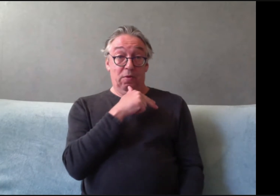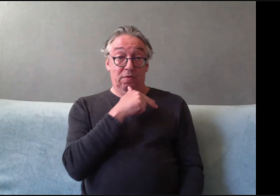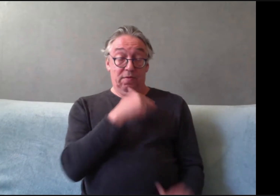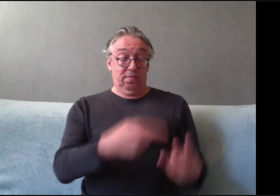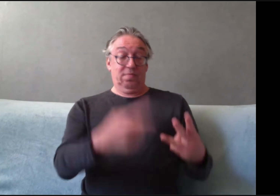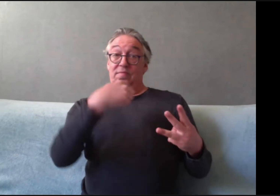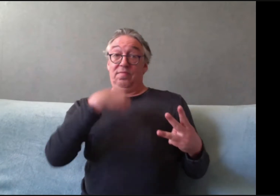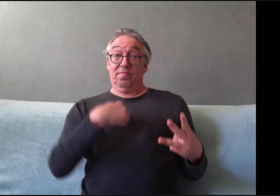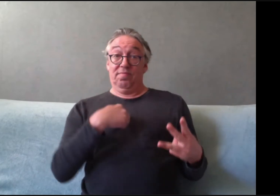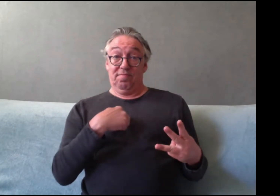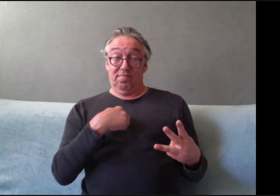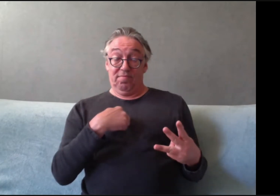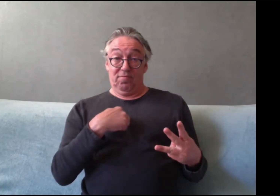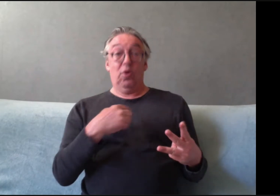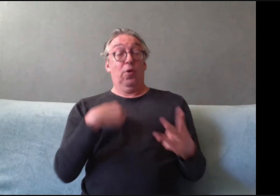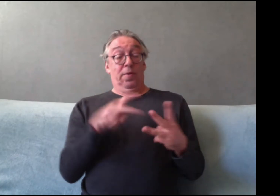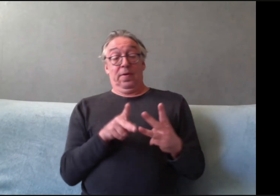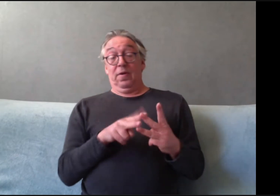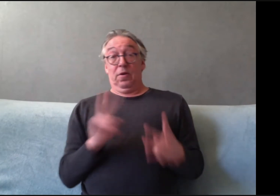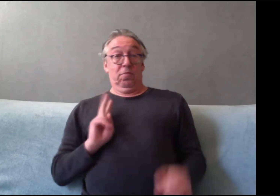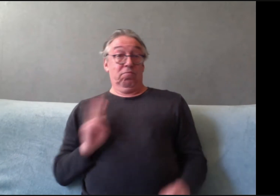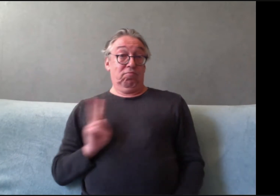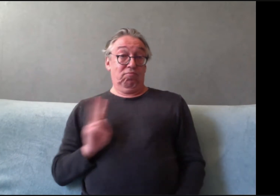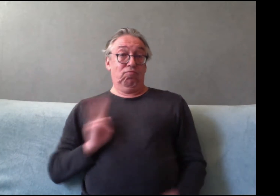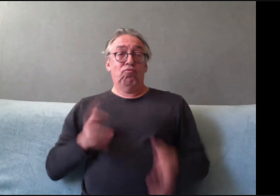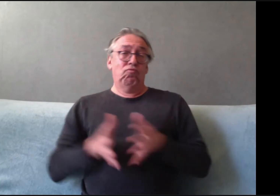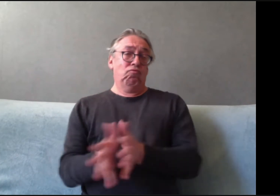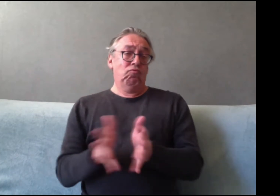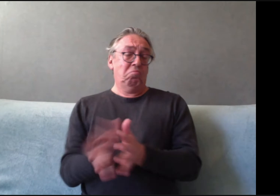and the main issues in common across Europe regarding the pandemic.